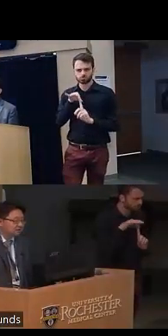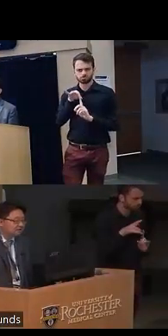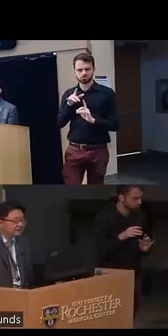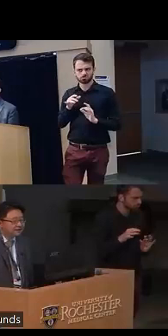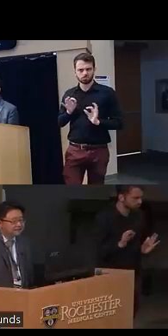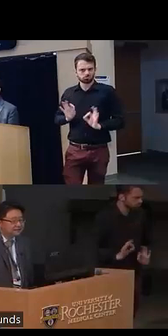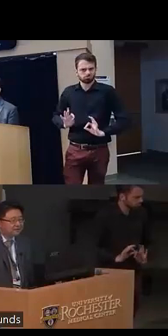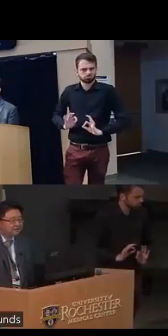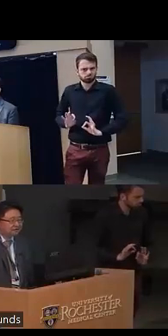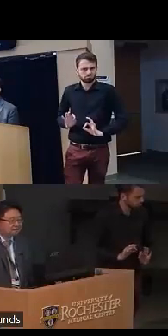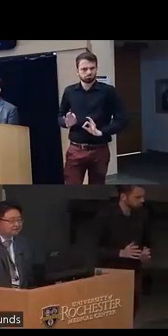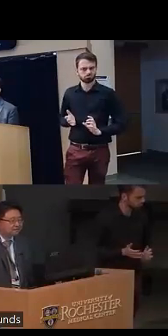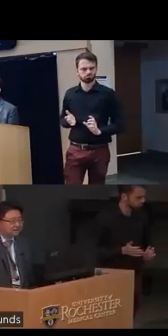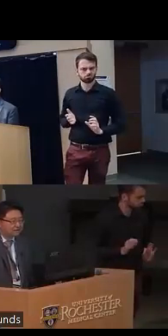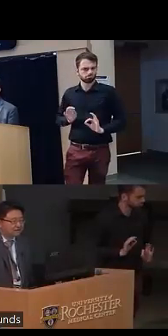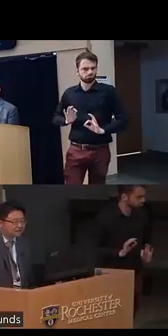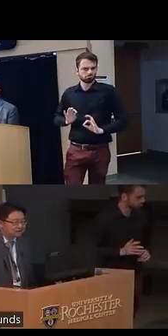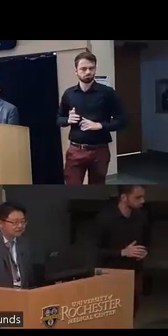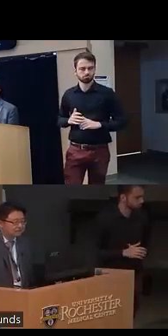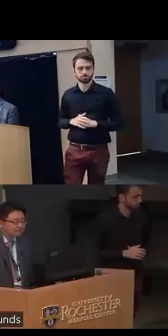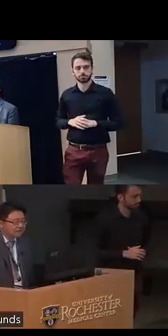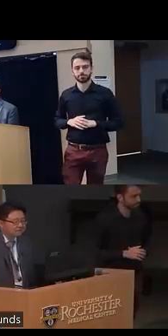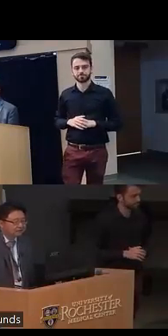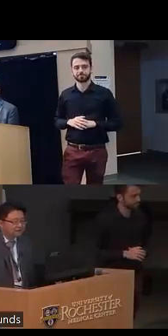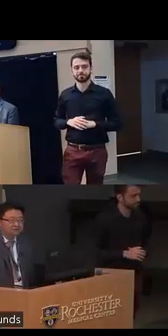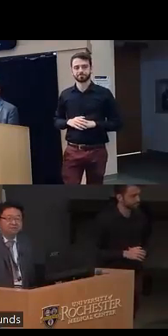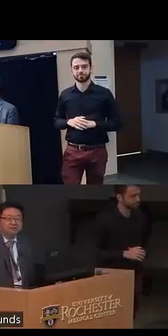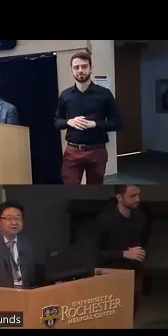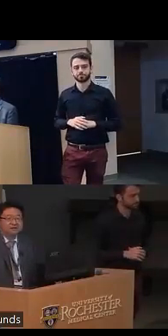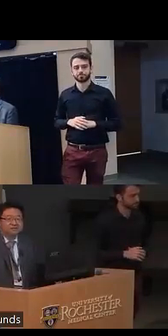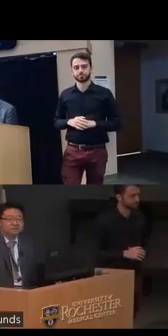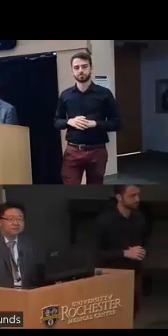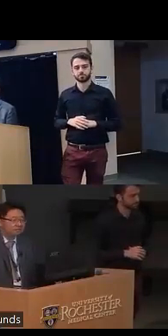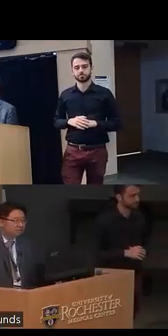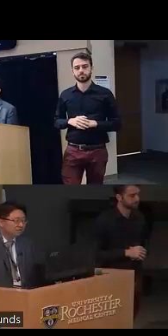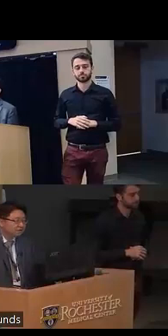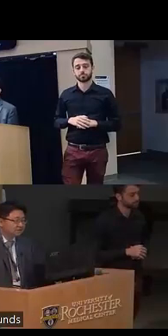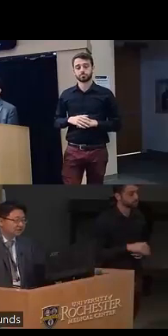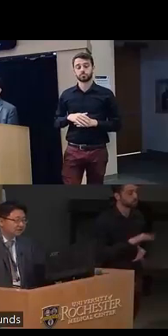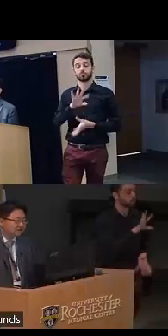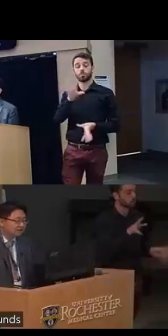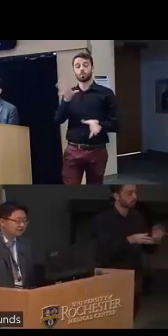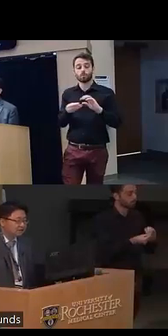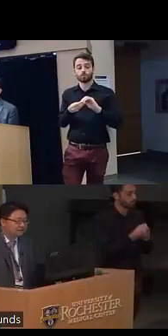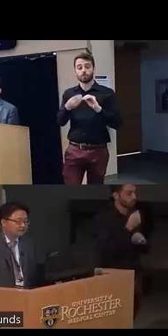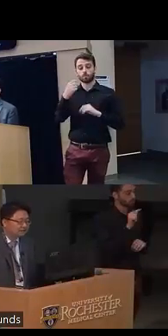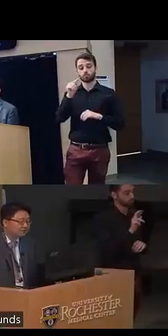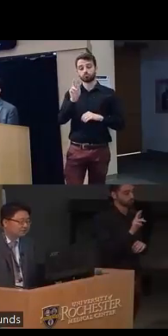in fact if you look at the overall trend we might be one of the very few City around the country